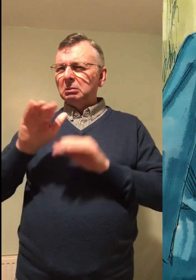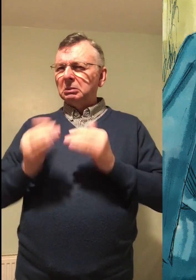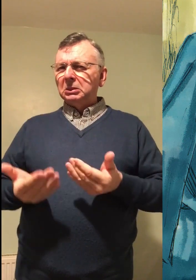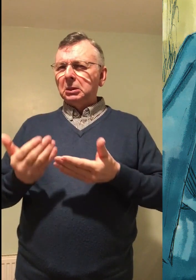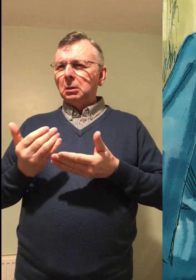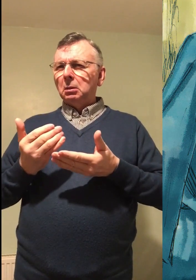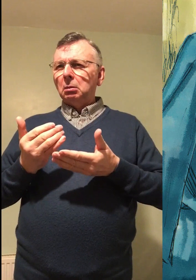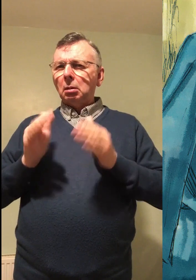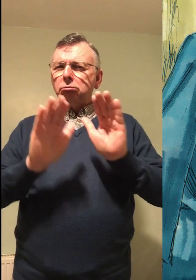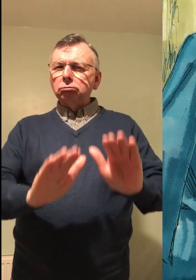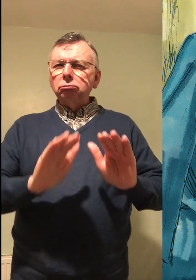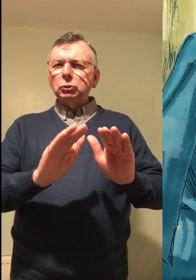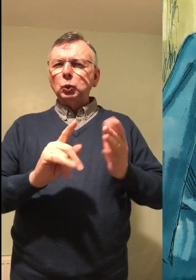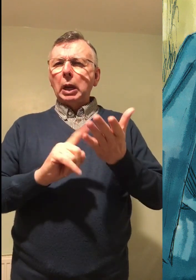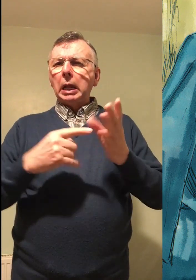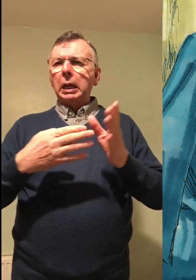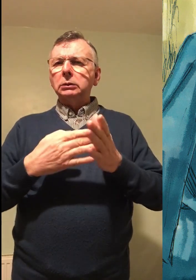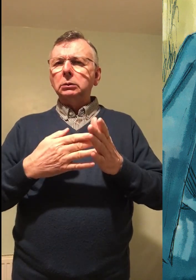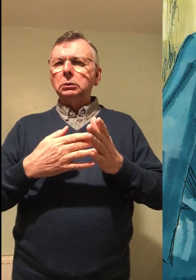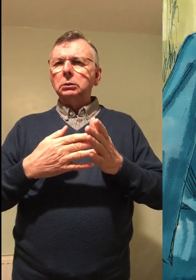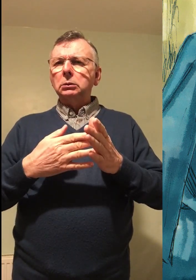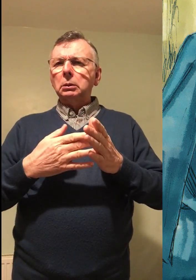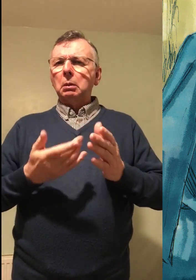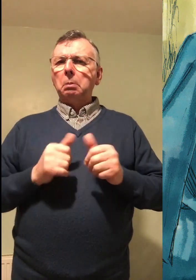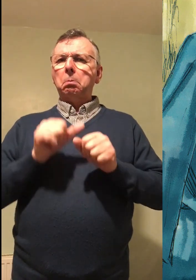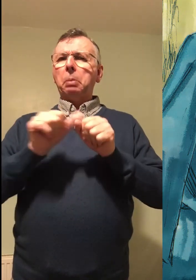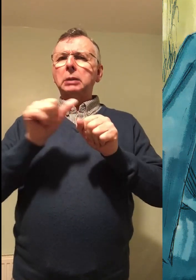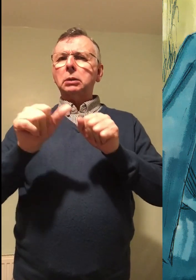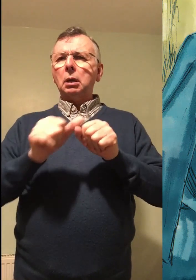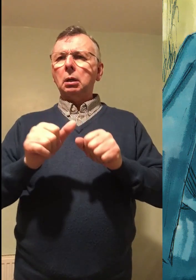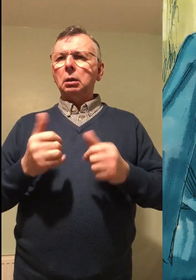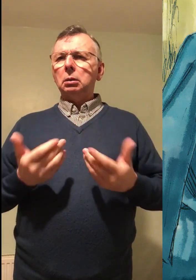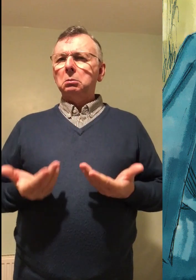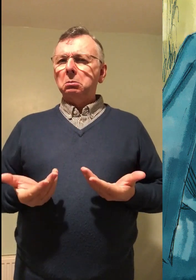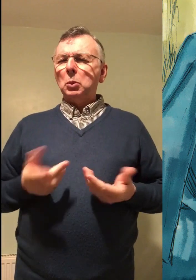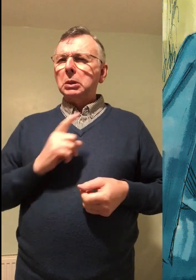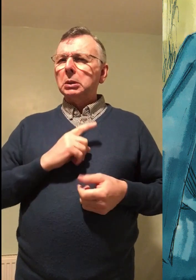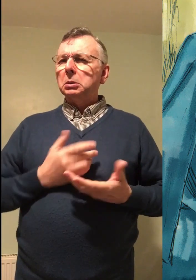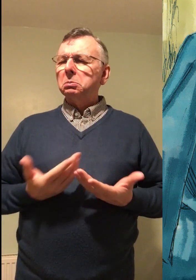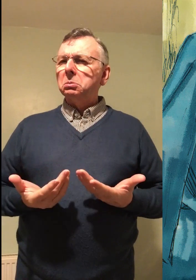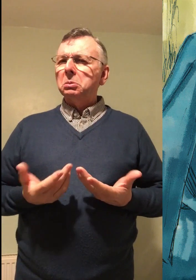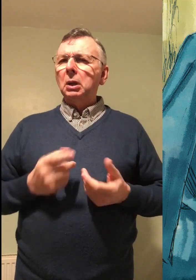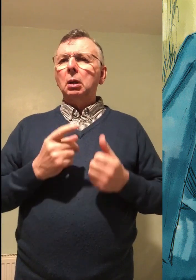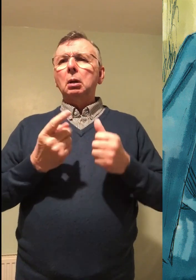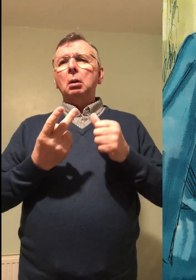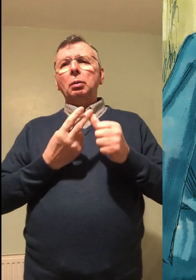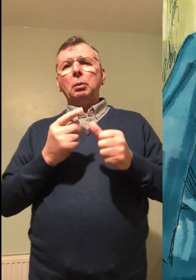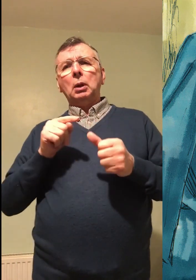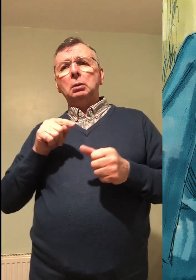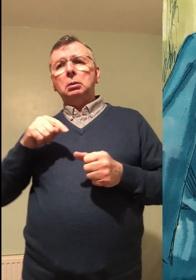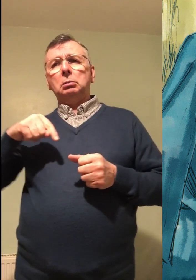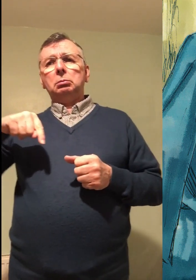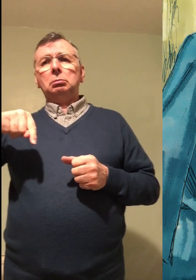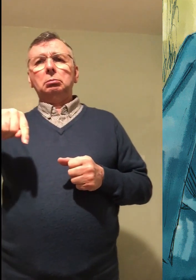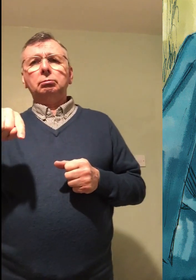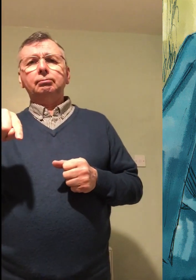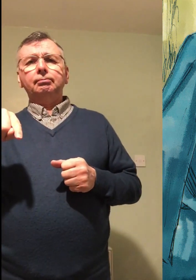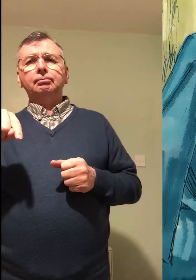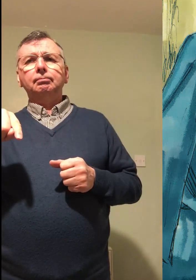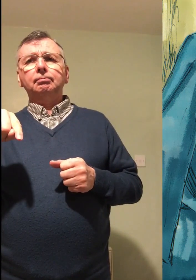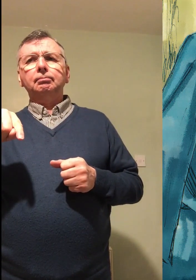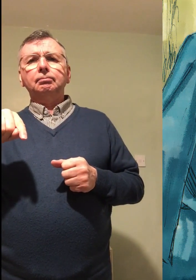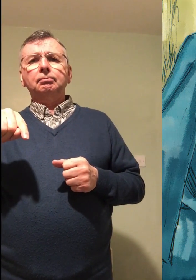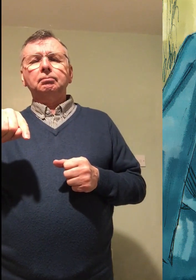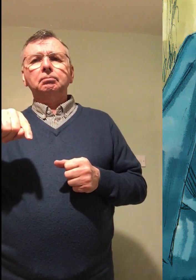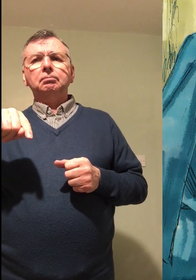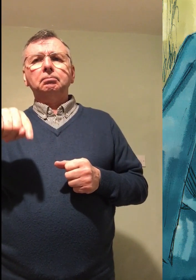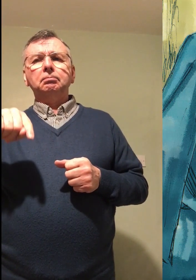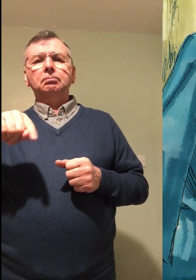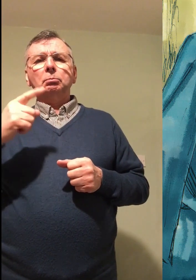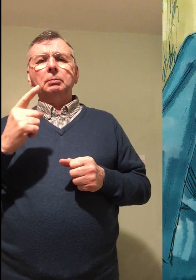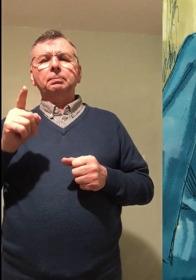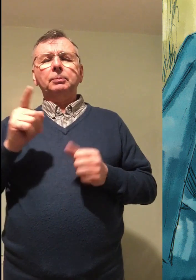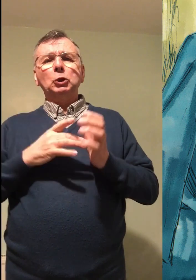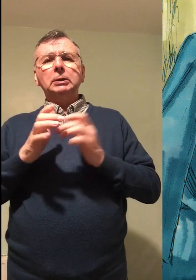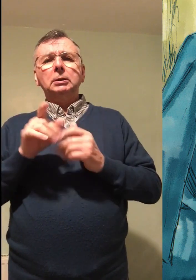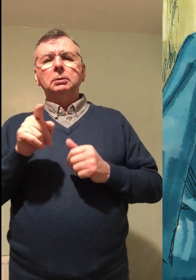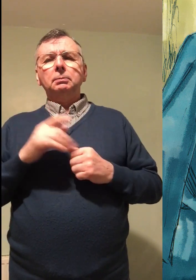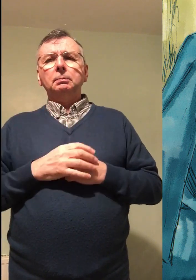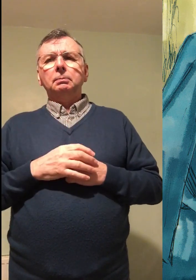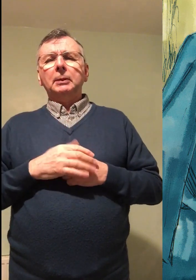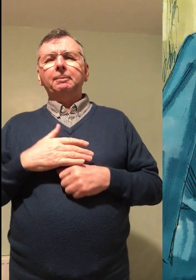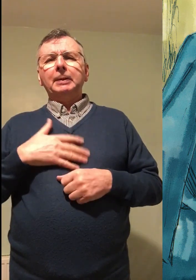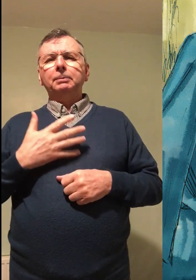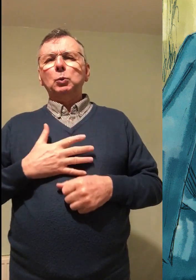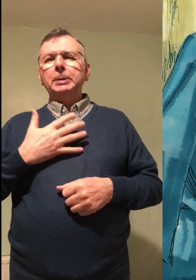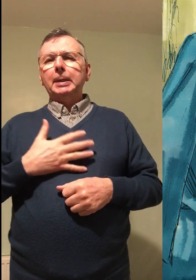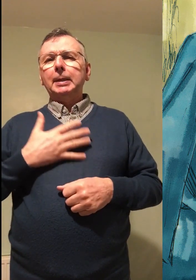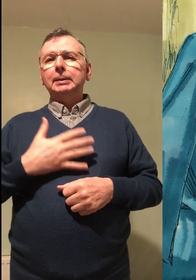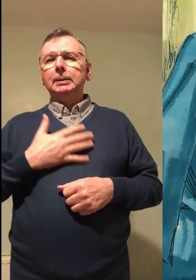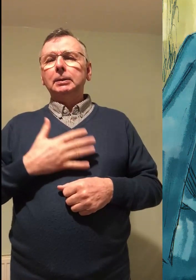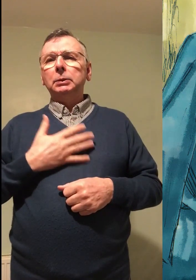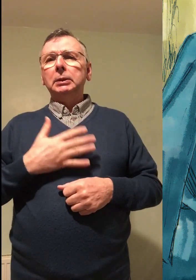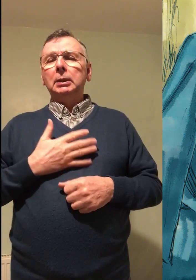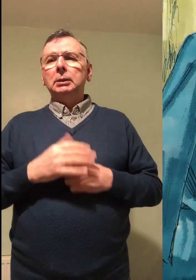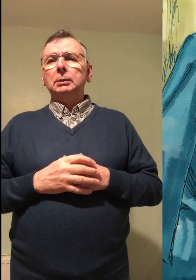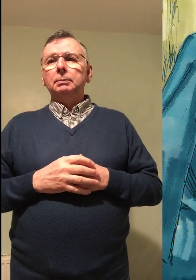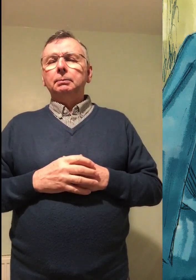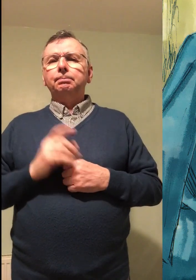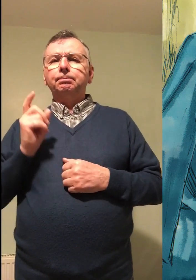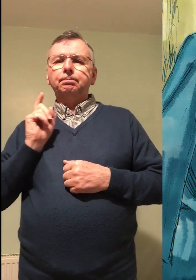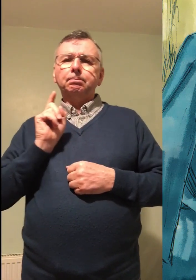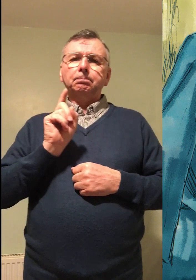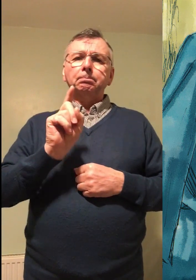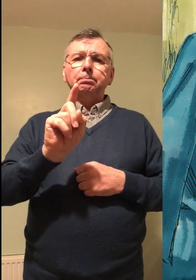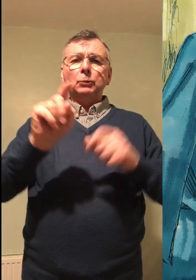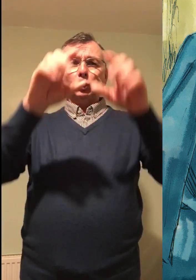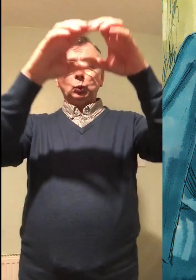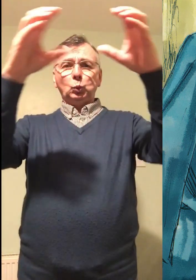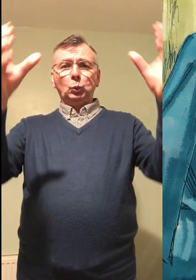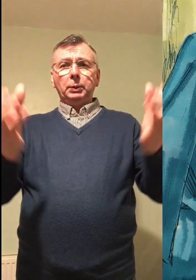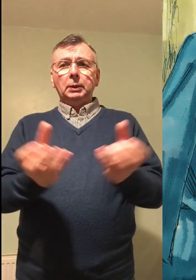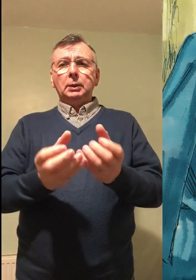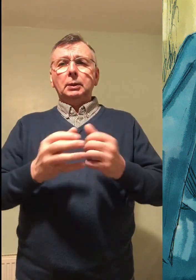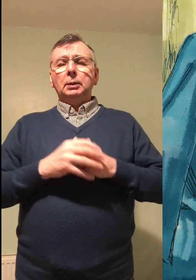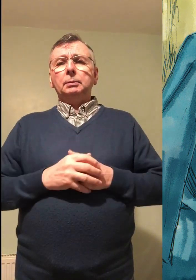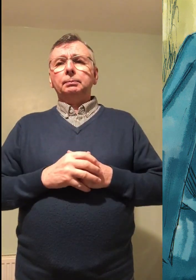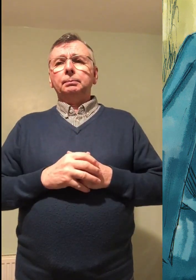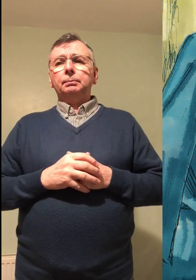this man from dying?” Jesus, once more deeply moved, came to the